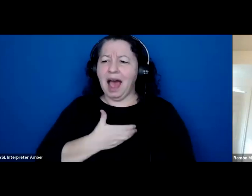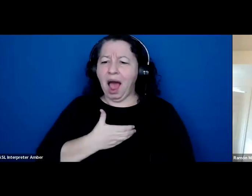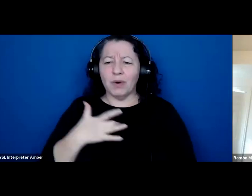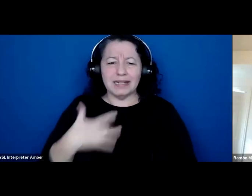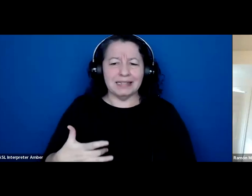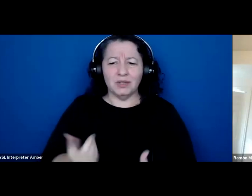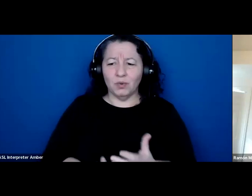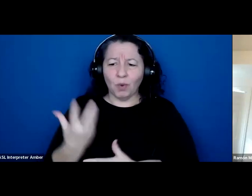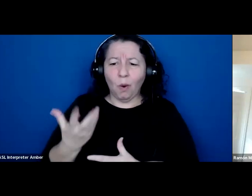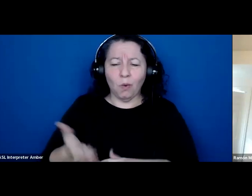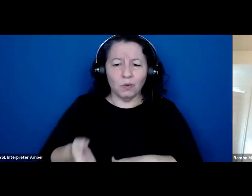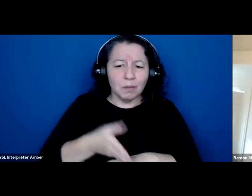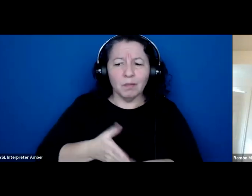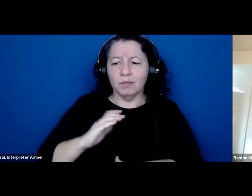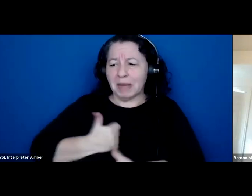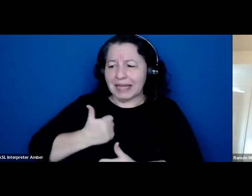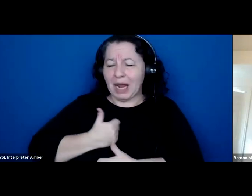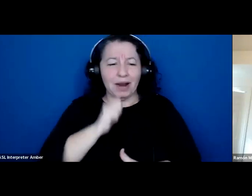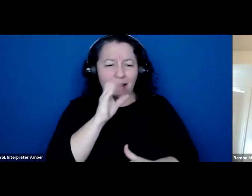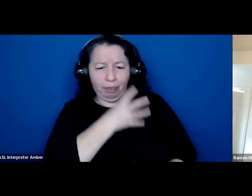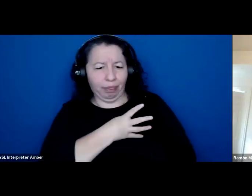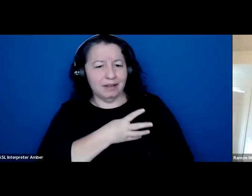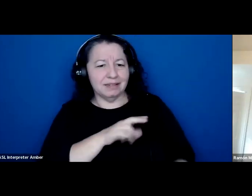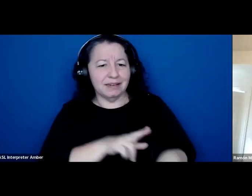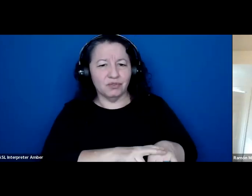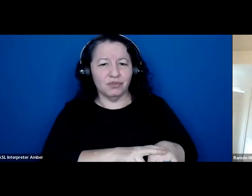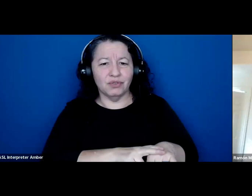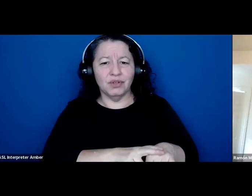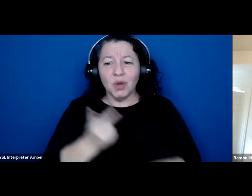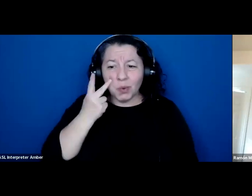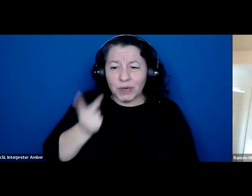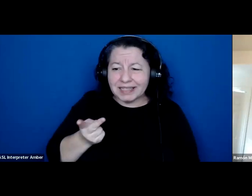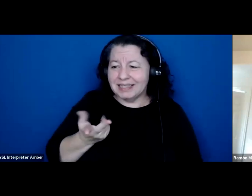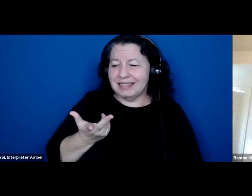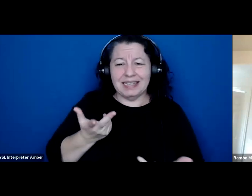politicians and fossil fuel companies and the military itself deploy false solutions in efforts to